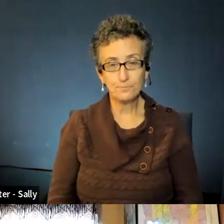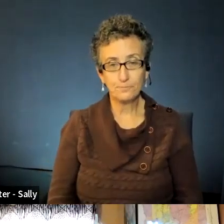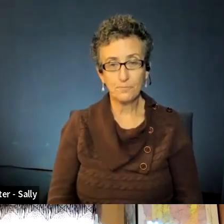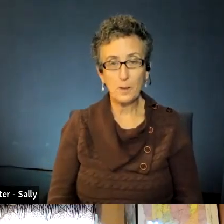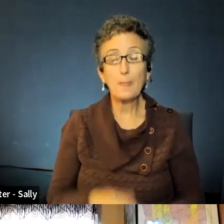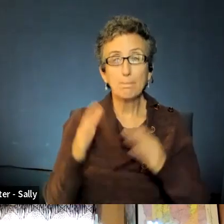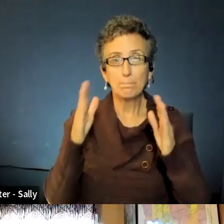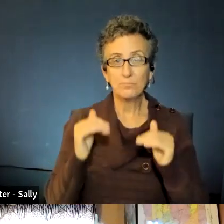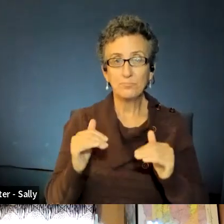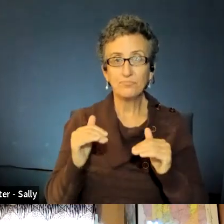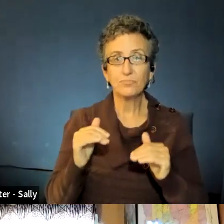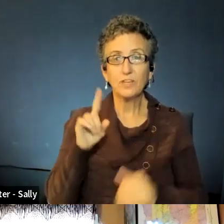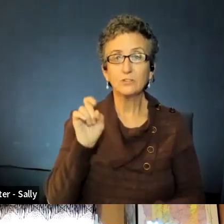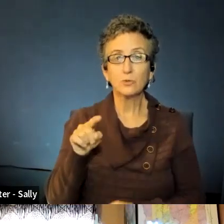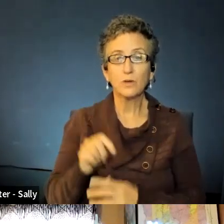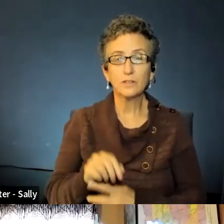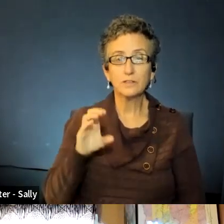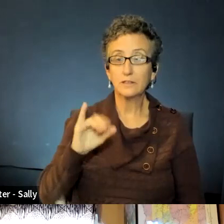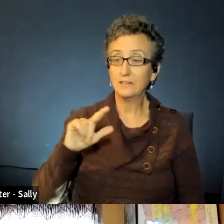Somebody is asking for your contact information to be put into the chat if you are willing to do that, that would be great.